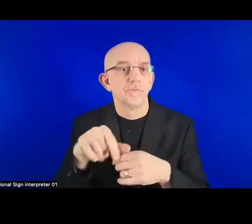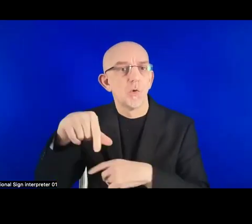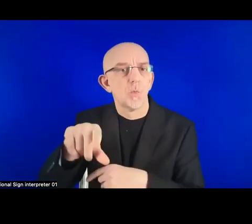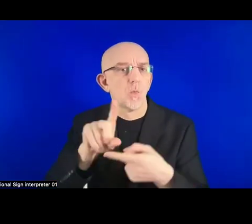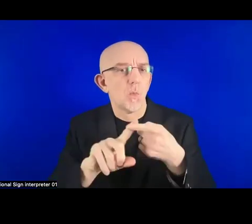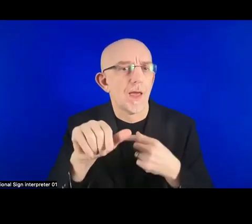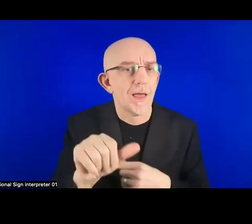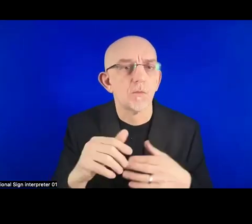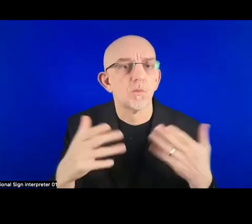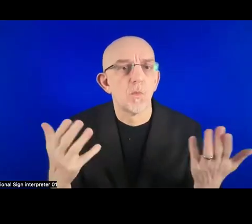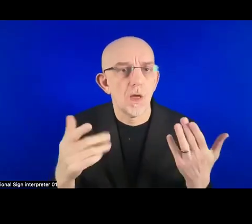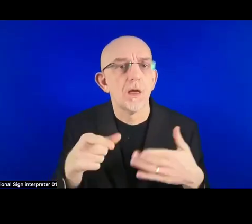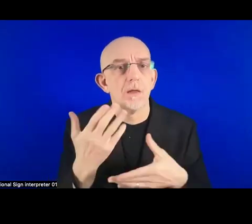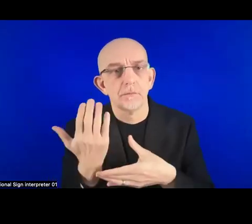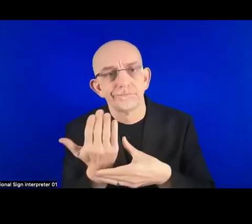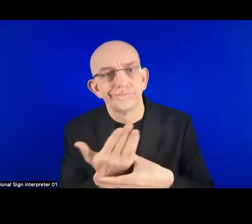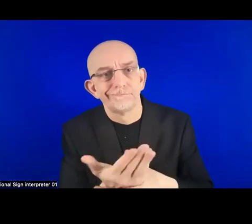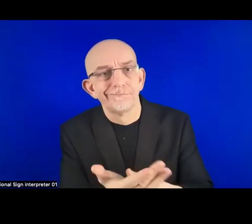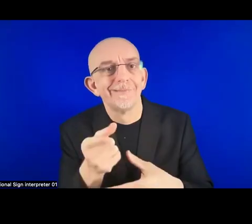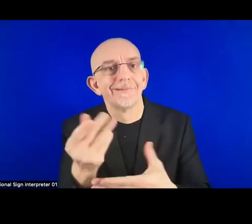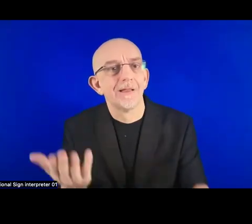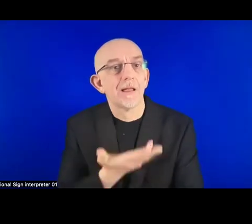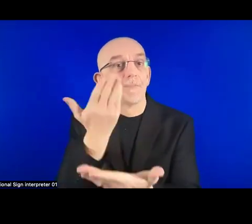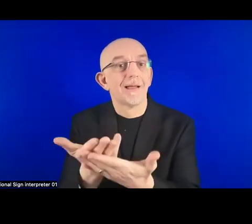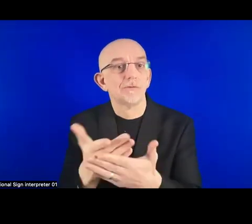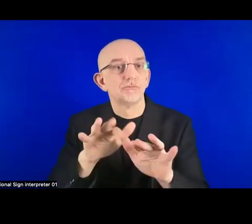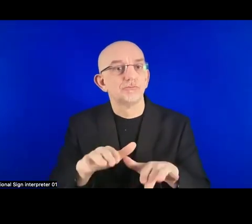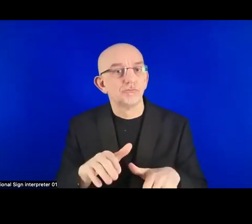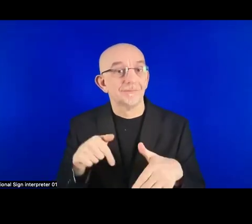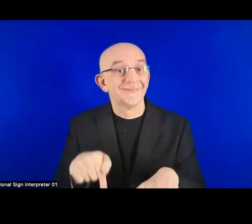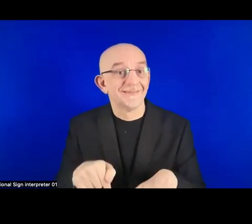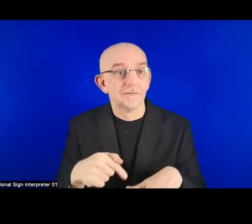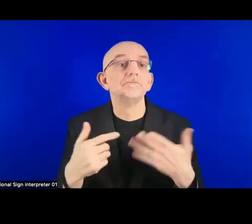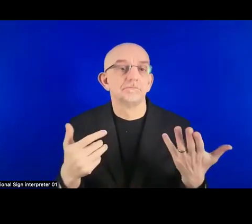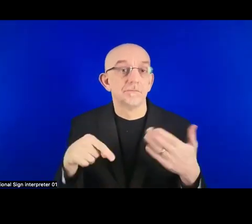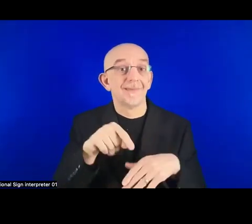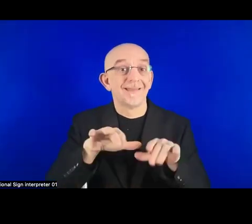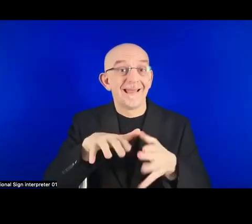was whether this included bibliography and references. It does. But the question